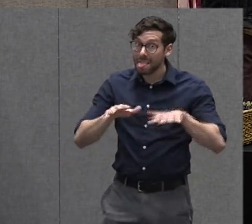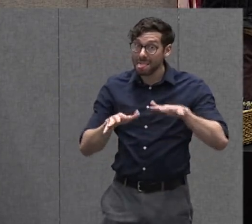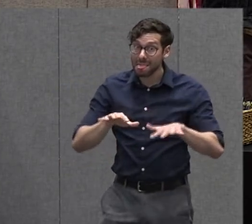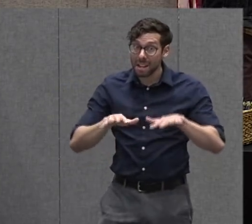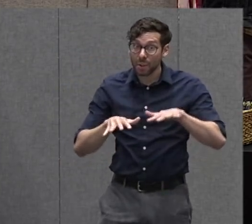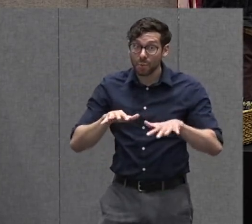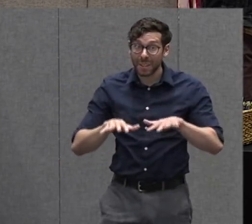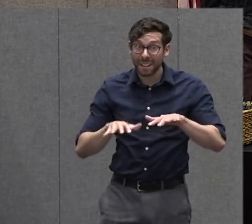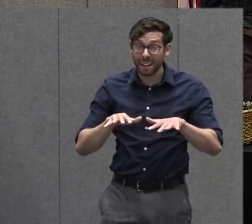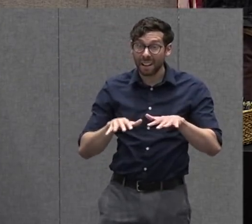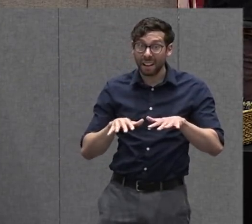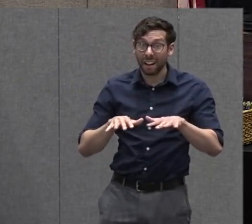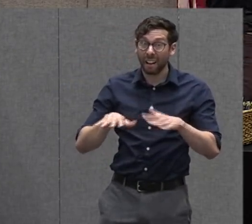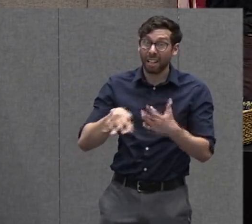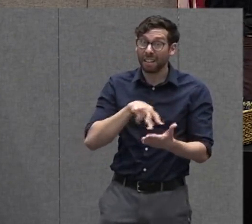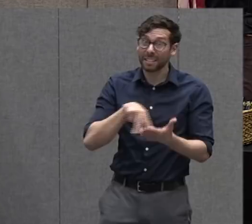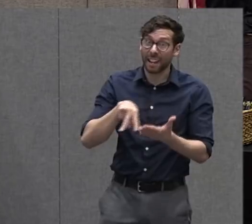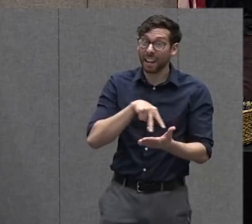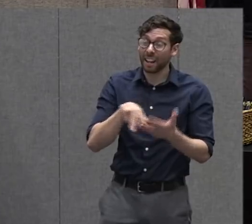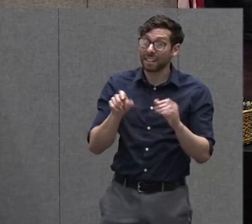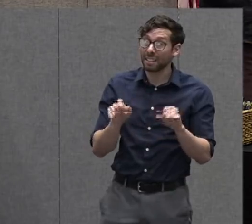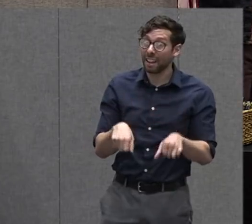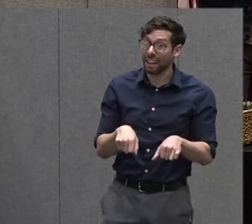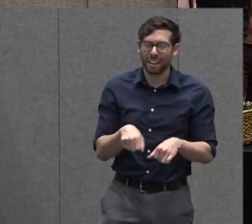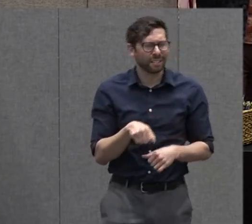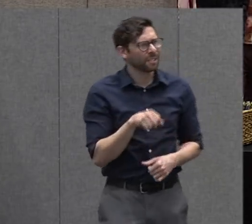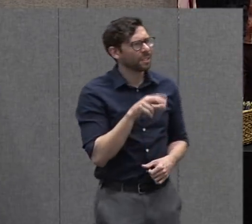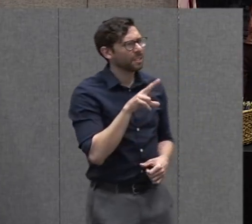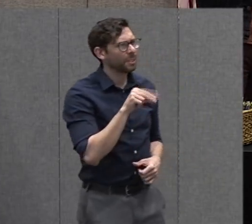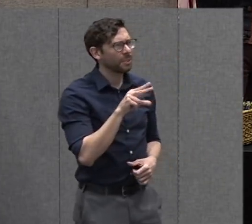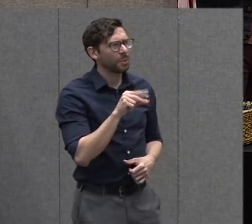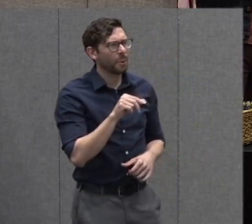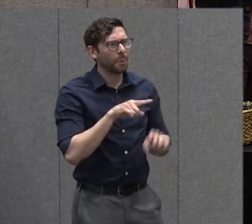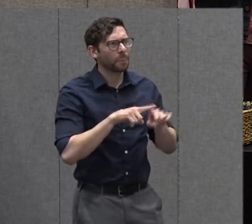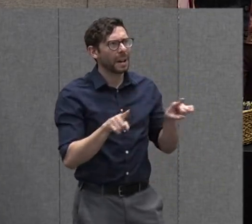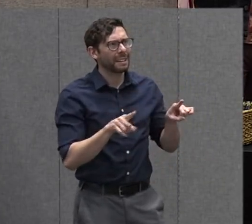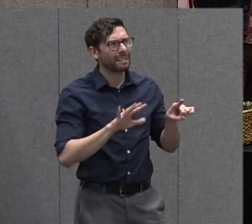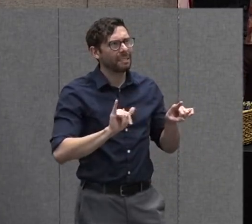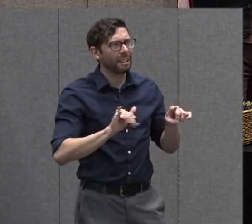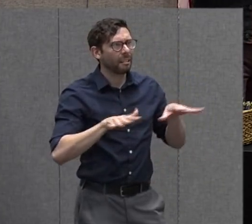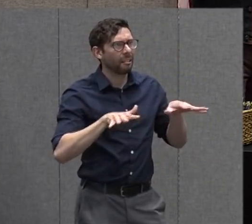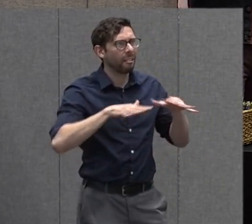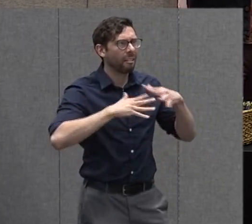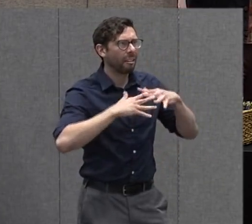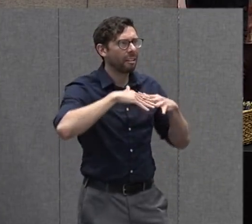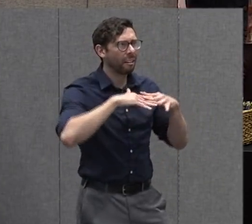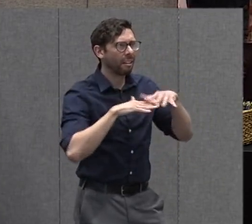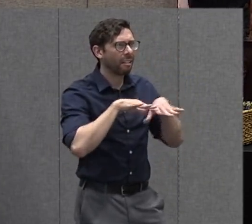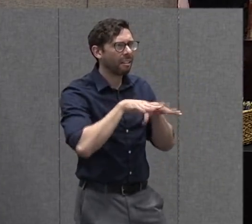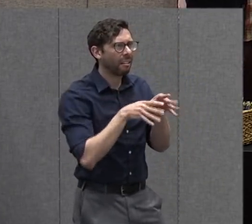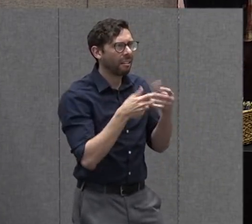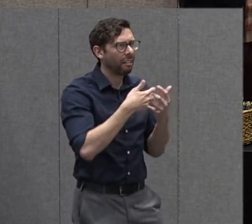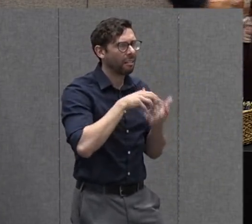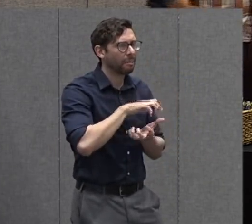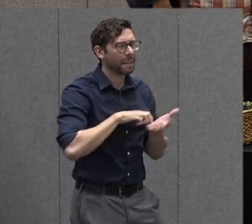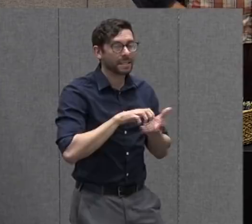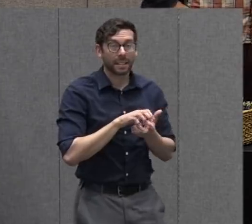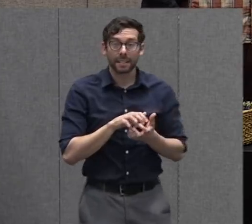[Mr. R] But it danced with the other stuff. [Miss Martindale] Personification Mr. R. [Mr. R] Oh, can you explain that to me?